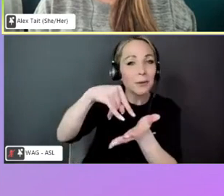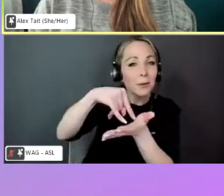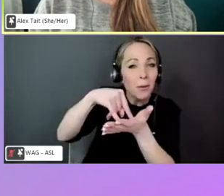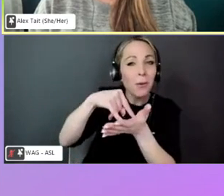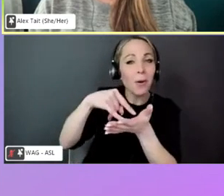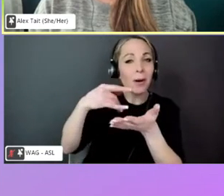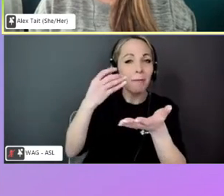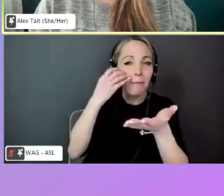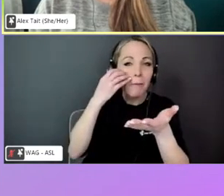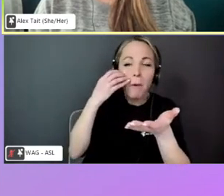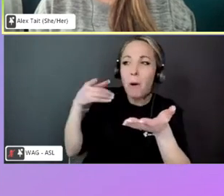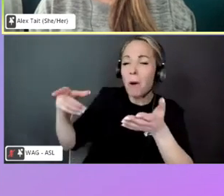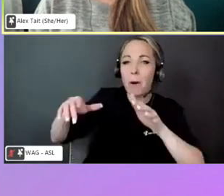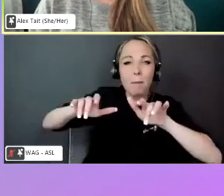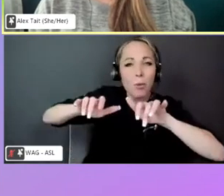available to teach android or